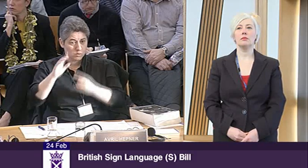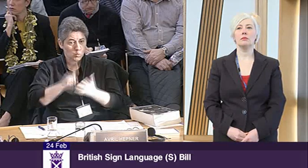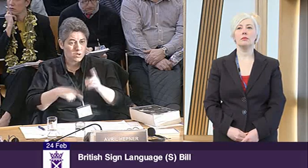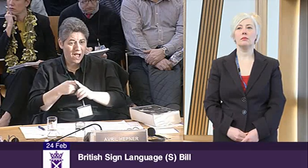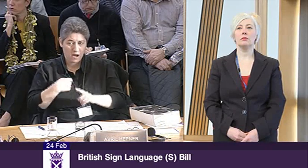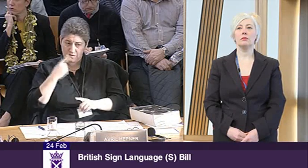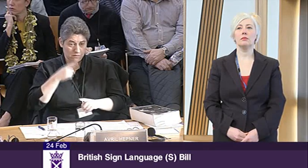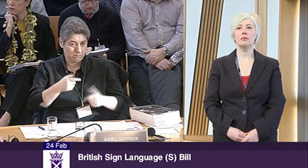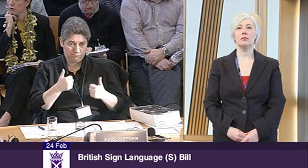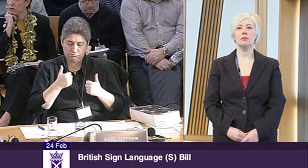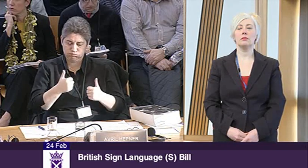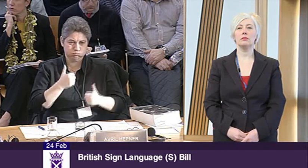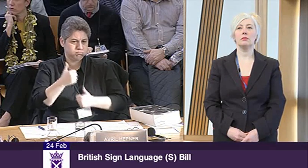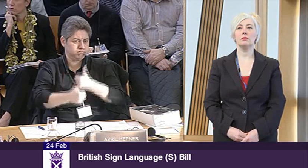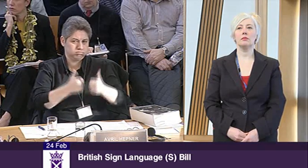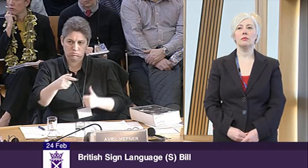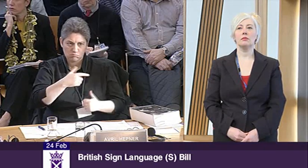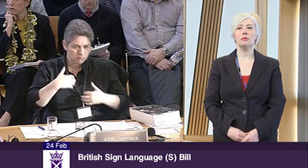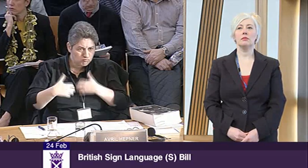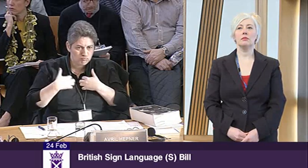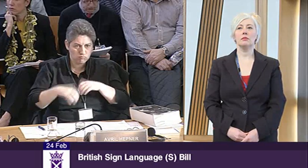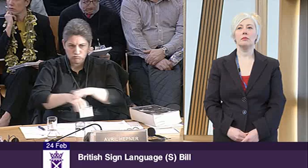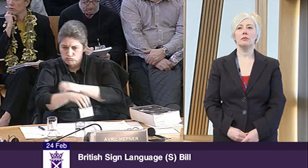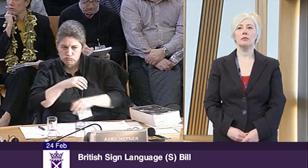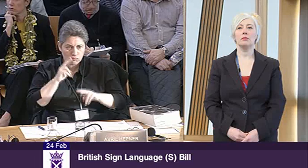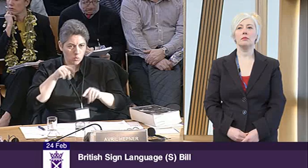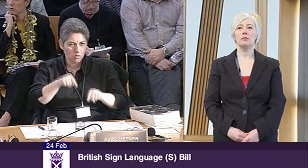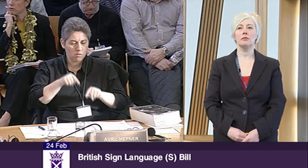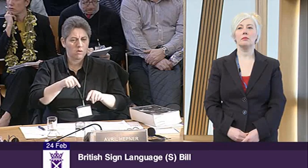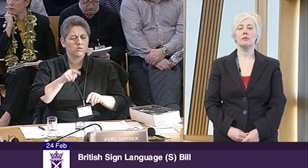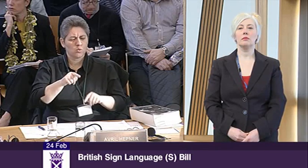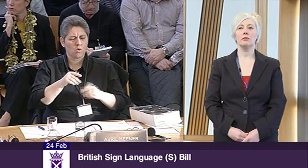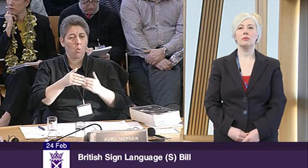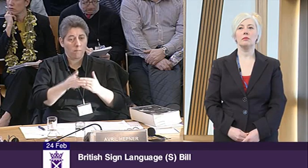As Frankie McLean said, it is a first step. The bill is a pioneering piece of legislation